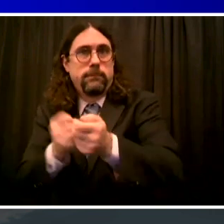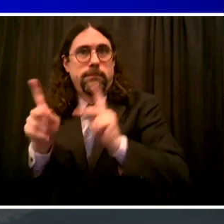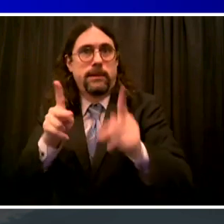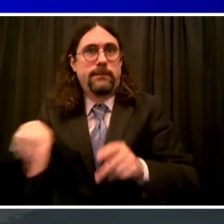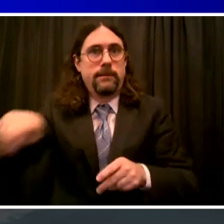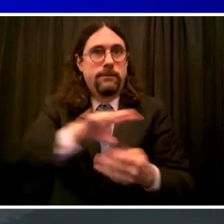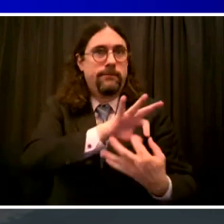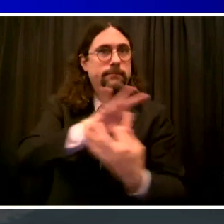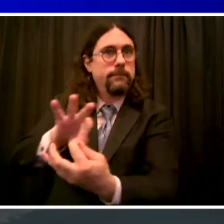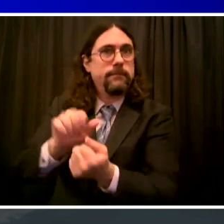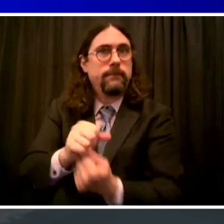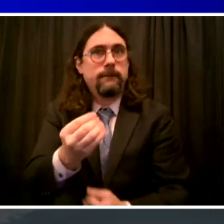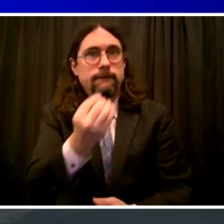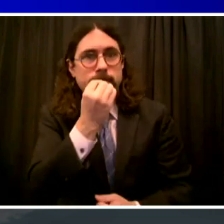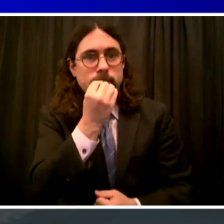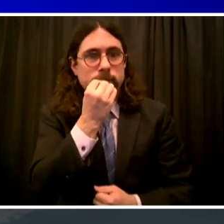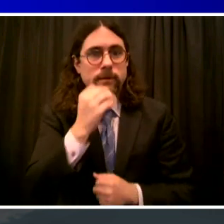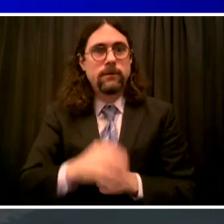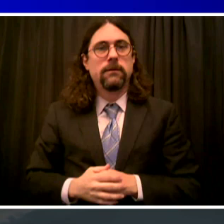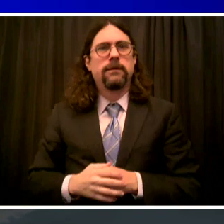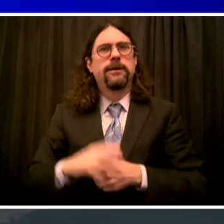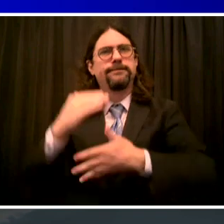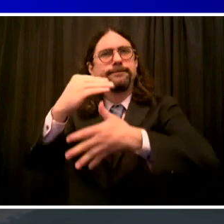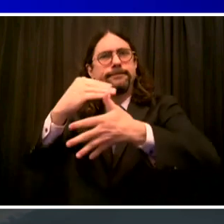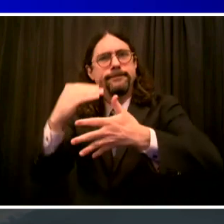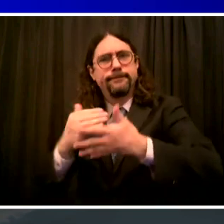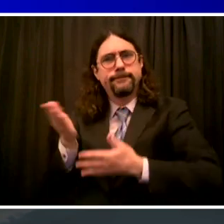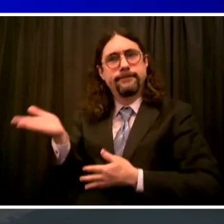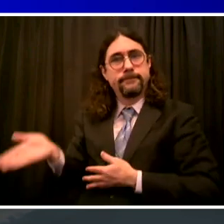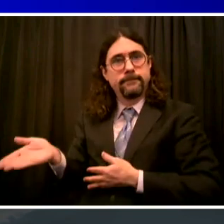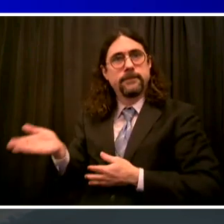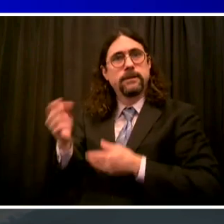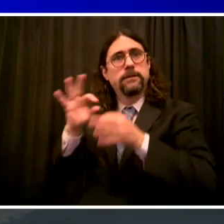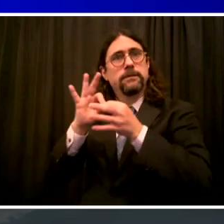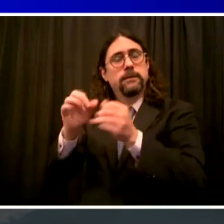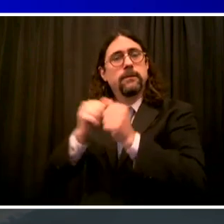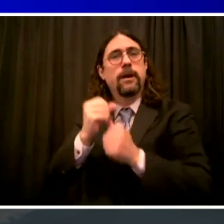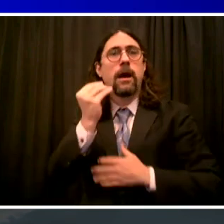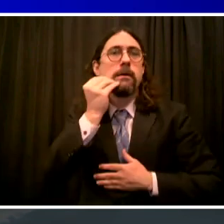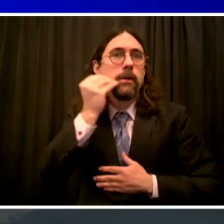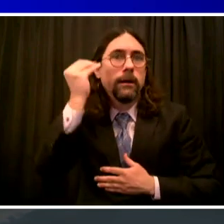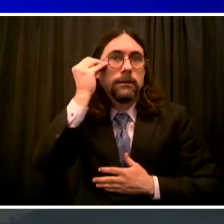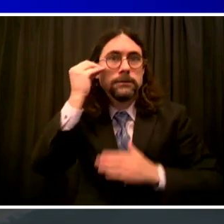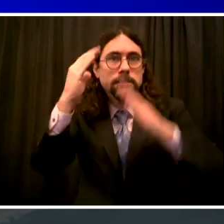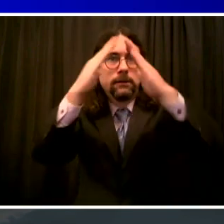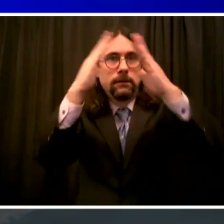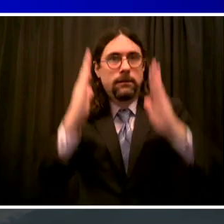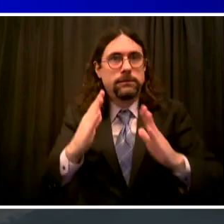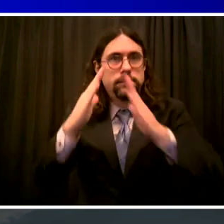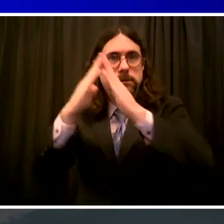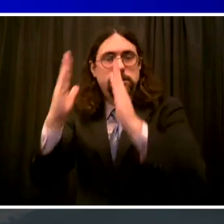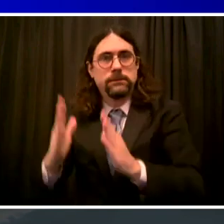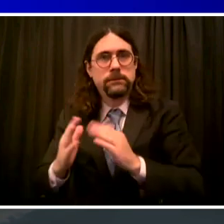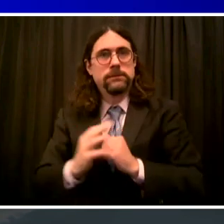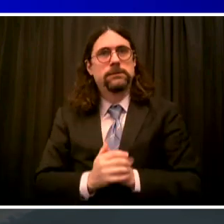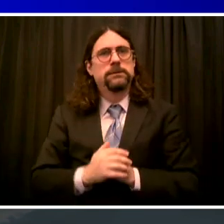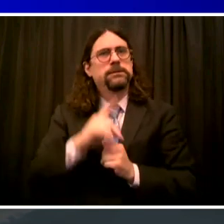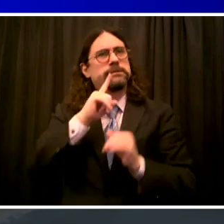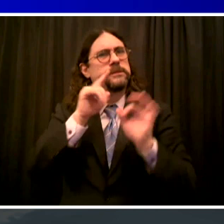BECAUSE OF THIS NEW NATIONAL ALLOTMENT. HOSIUN IG,T'S SAID THAT WE HAVE FOUR PILLARS OF